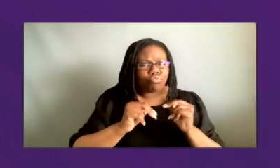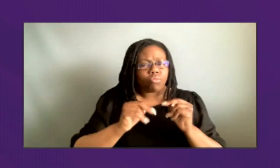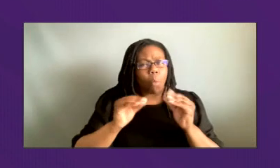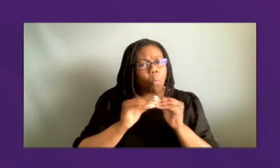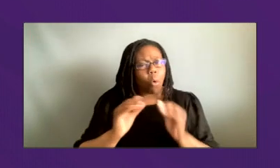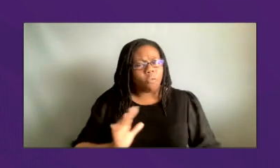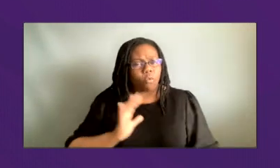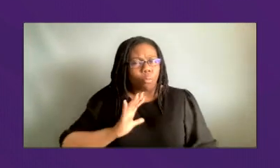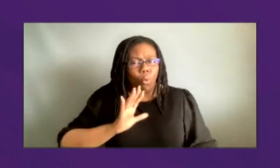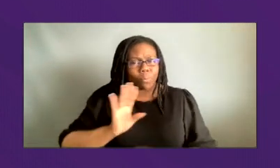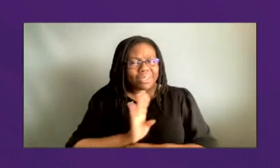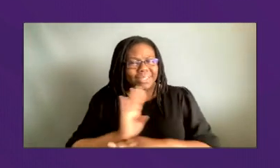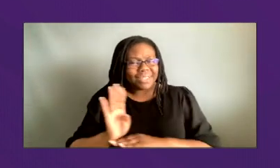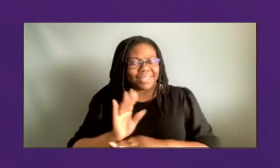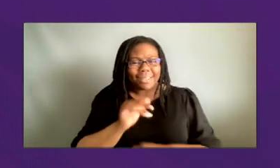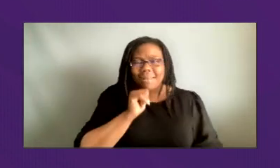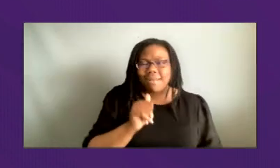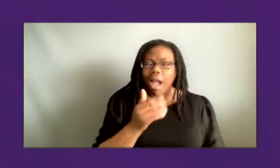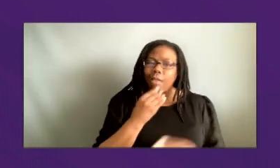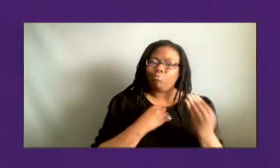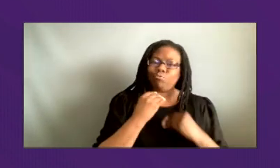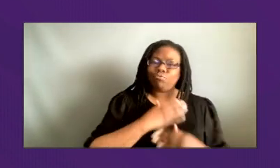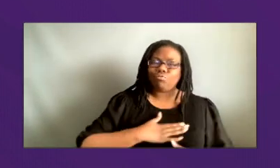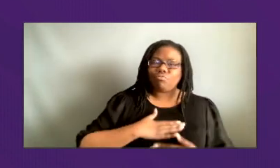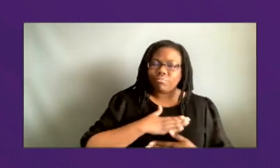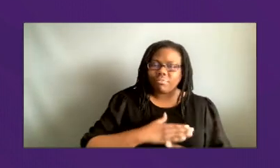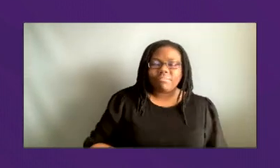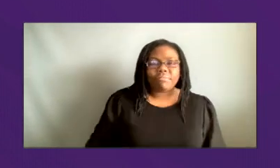of a picnic in the forest between friendly neighbors coming together in harmony.